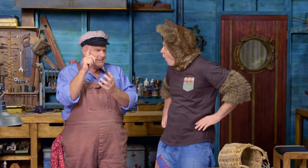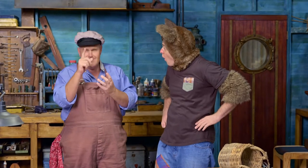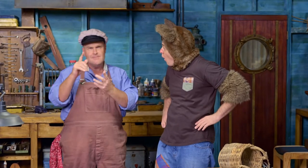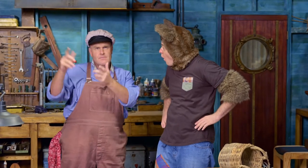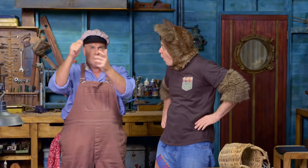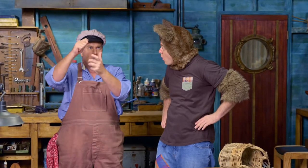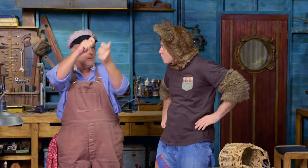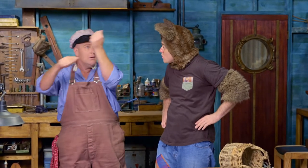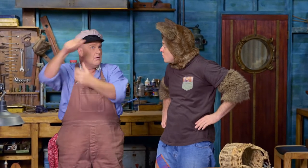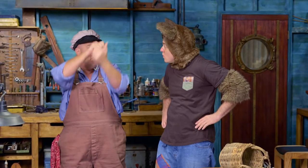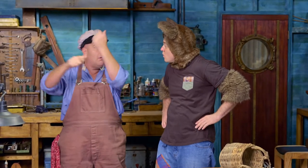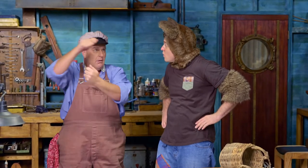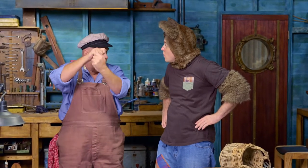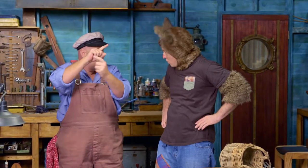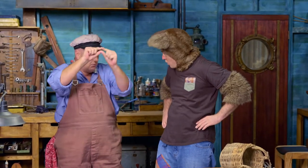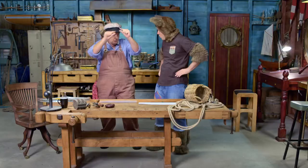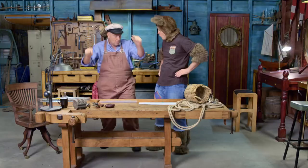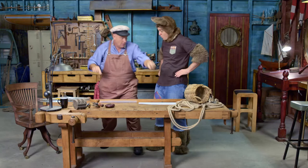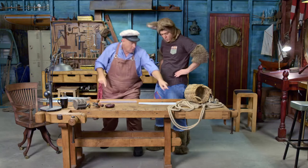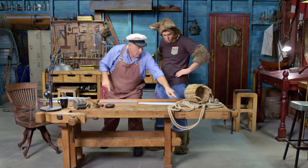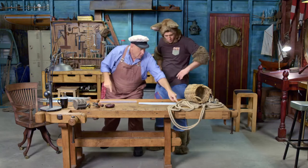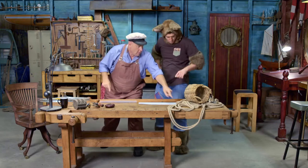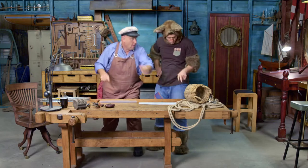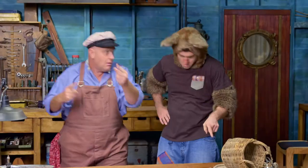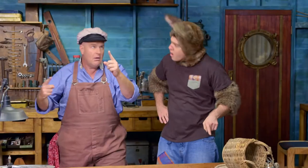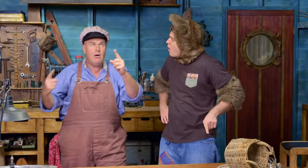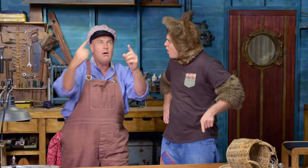and they were able to hoist the lunch up to me in the crow's nest.